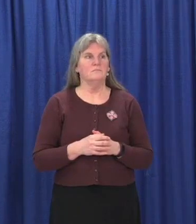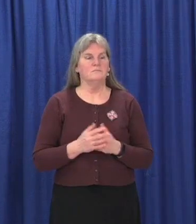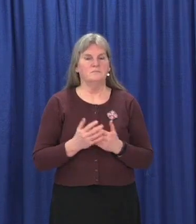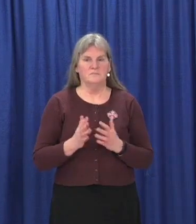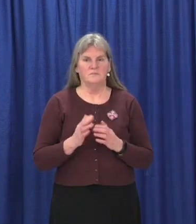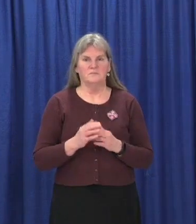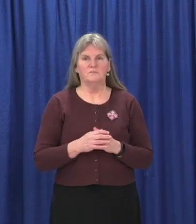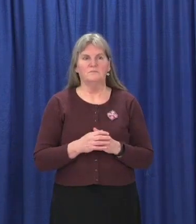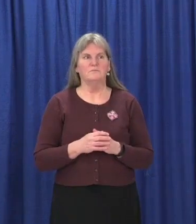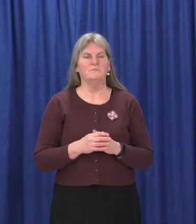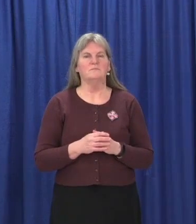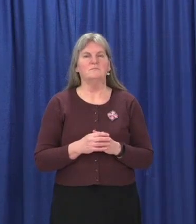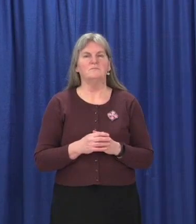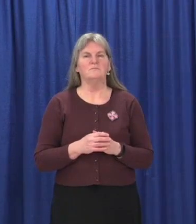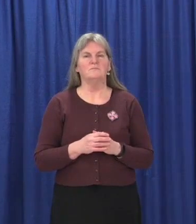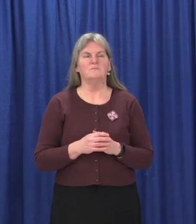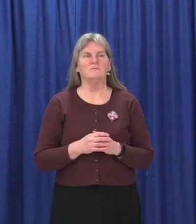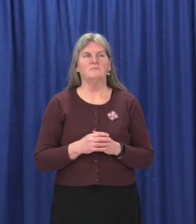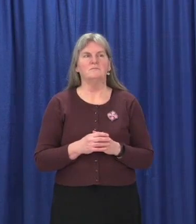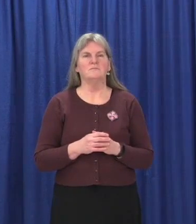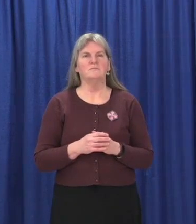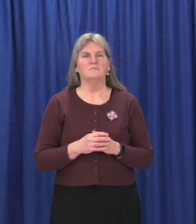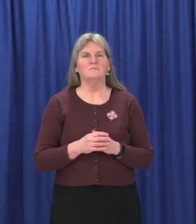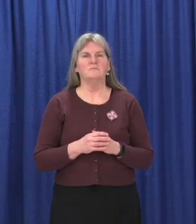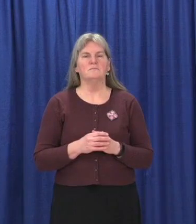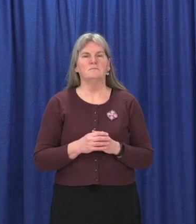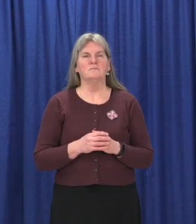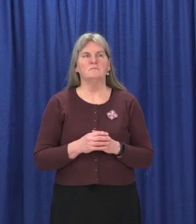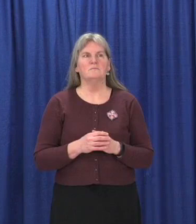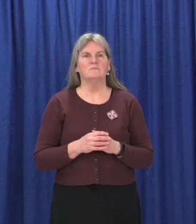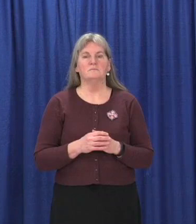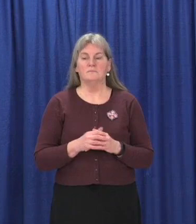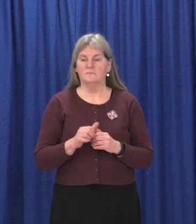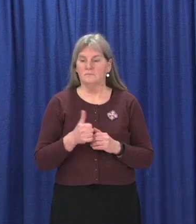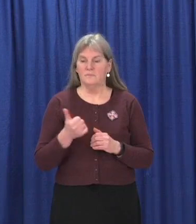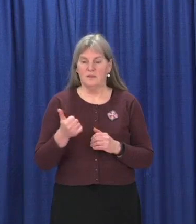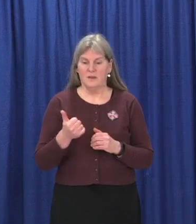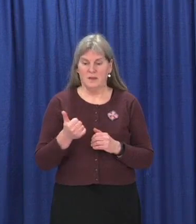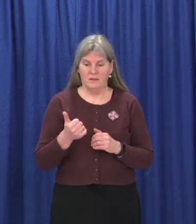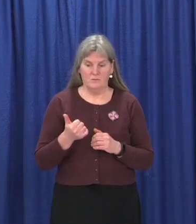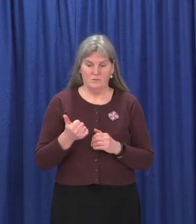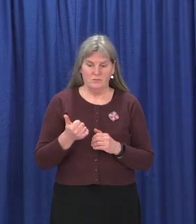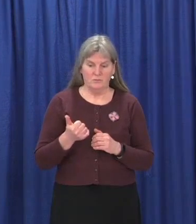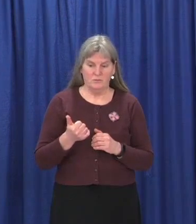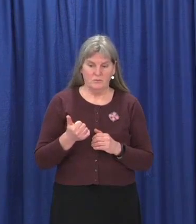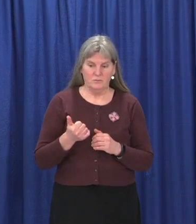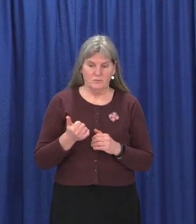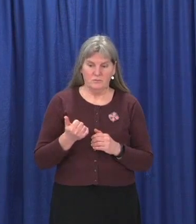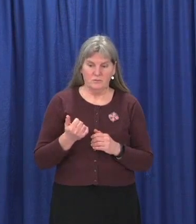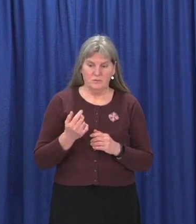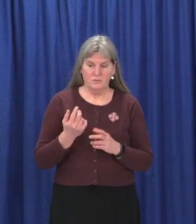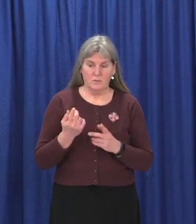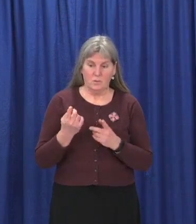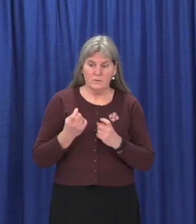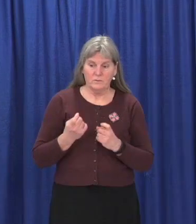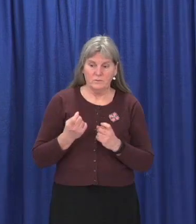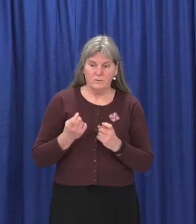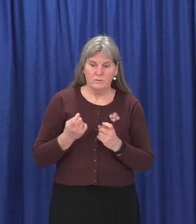Thank you. Have I missed any reporters on the line? Thank you.